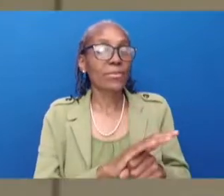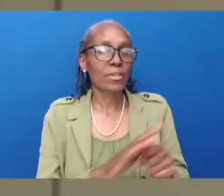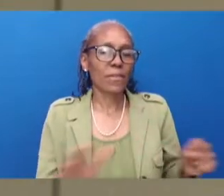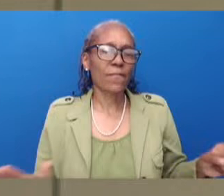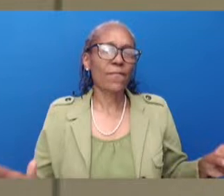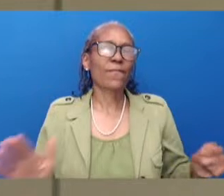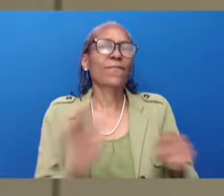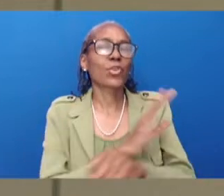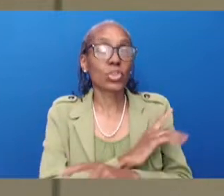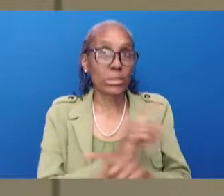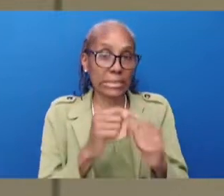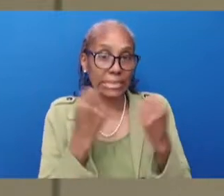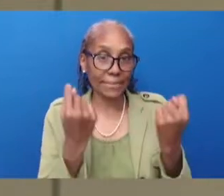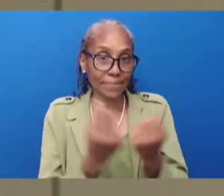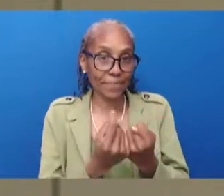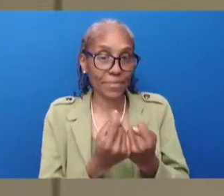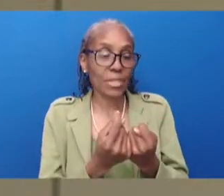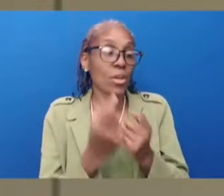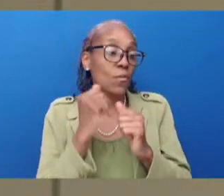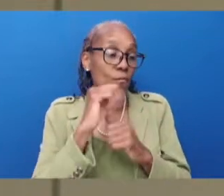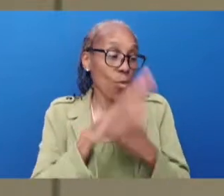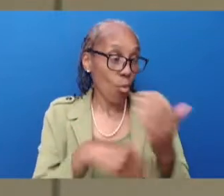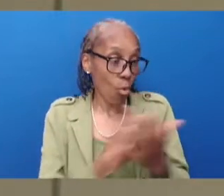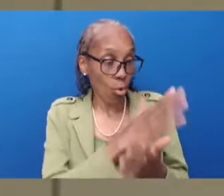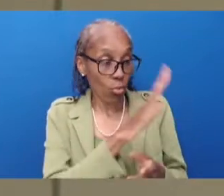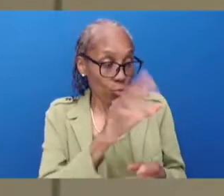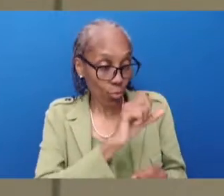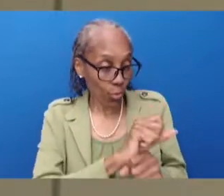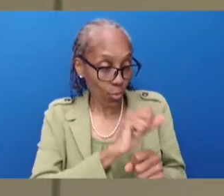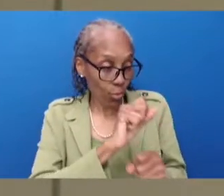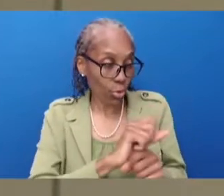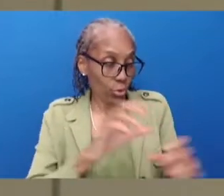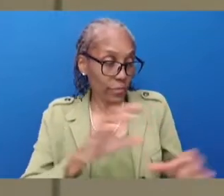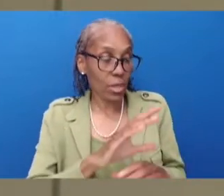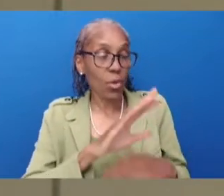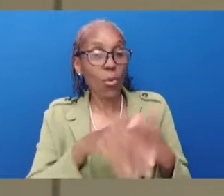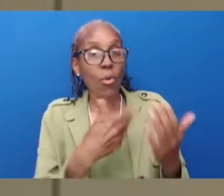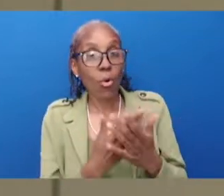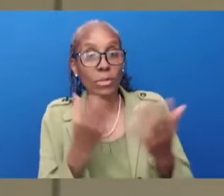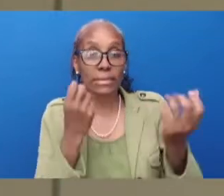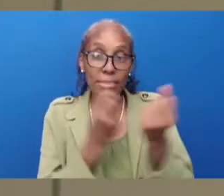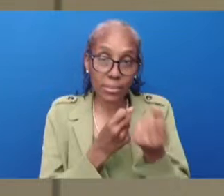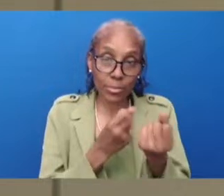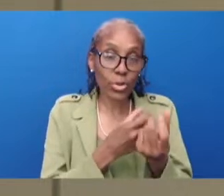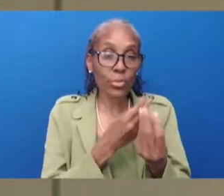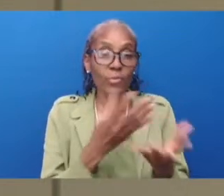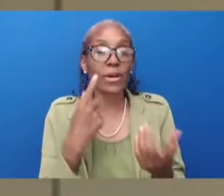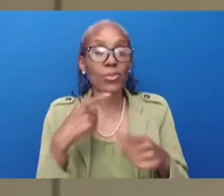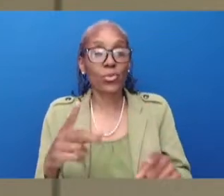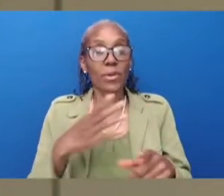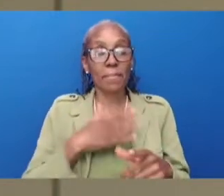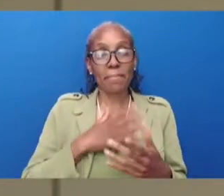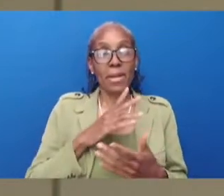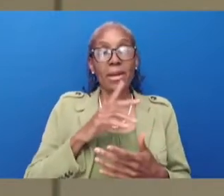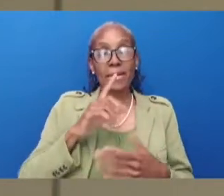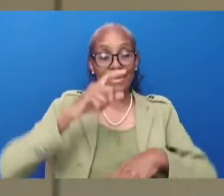SO MUCH APPRECIATE THE TWO OF YOU, IN FACT, THE ENTIRE TEAM